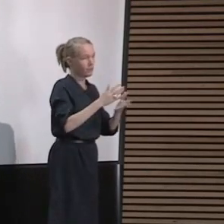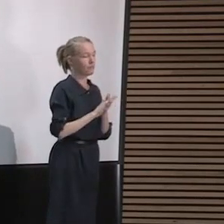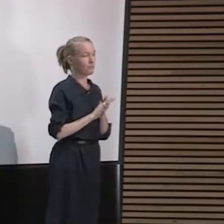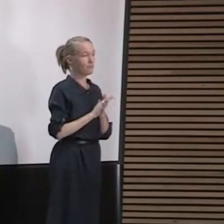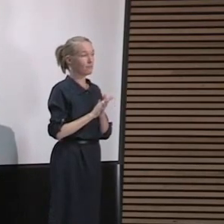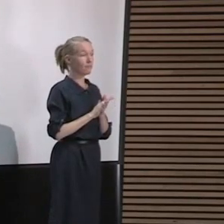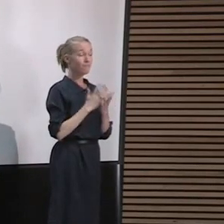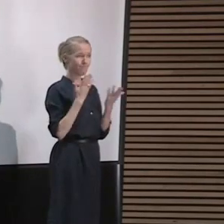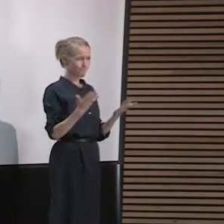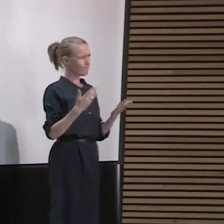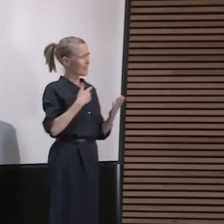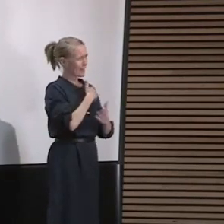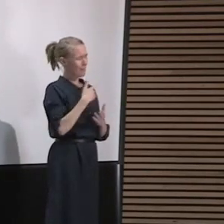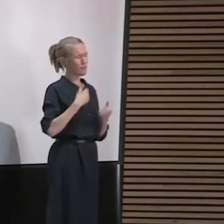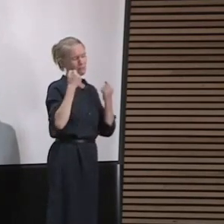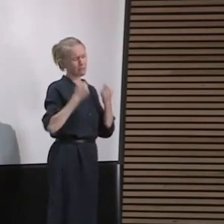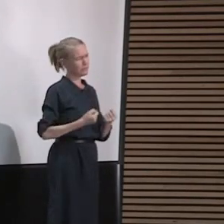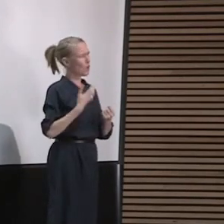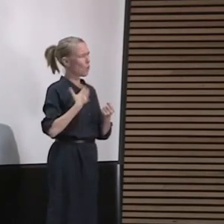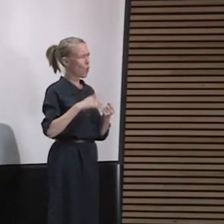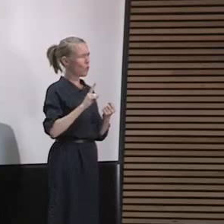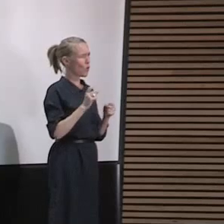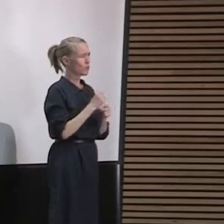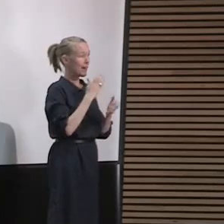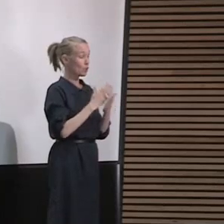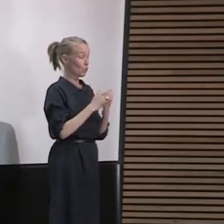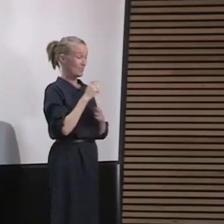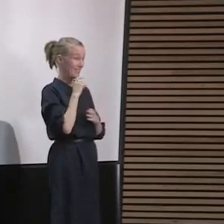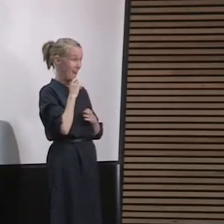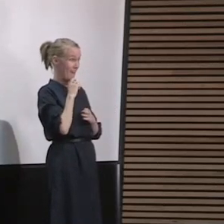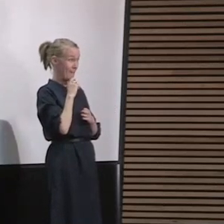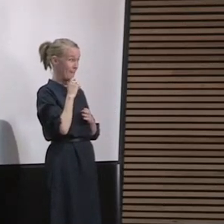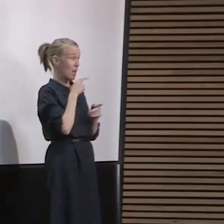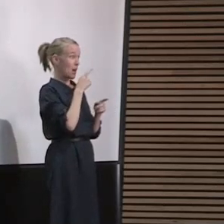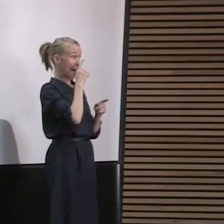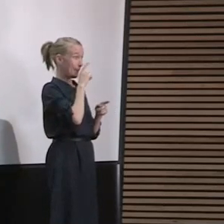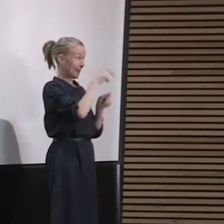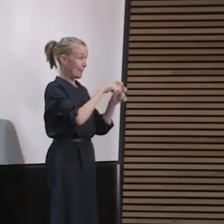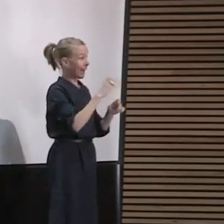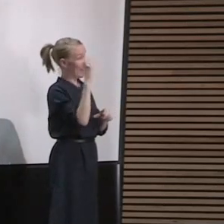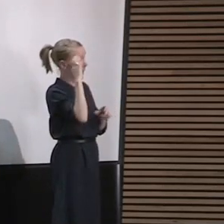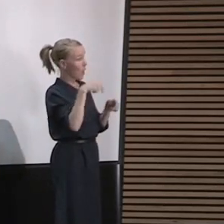you'll know from the amount of rigour we put in our systems, we use every effort to keep